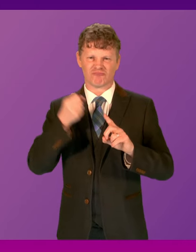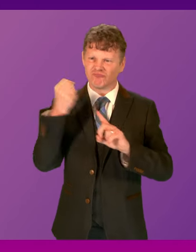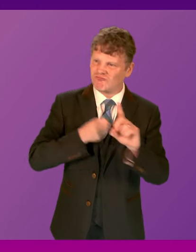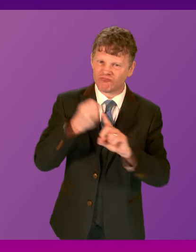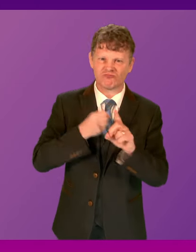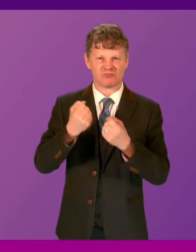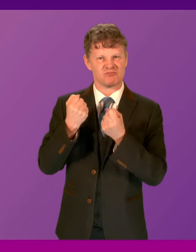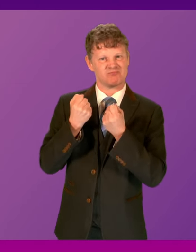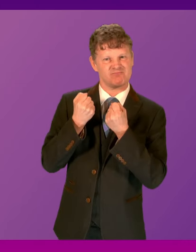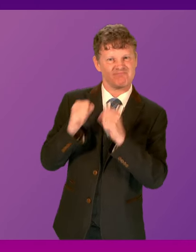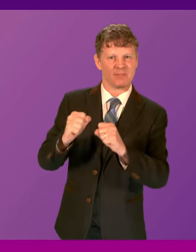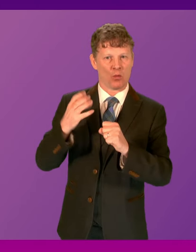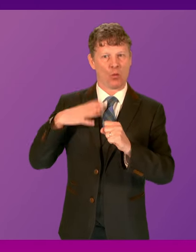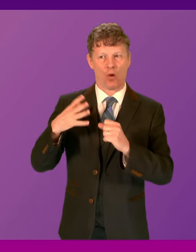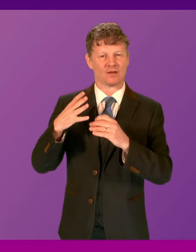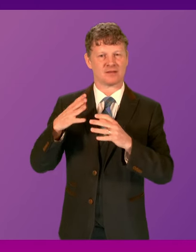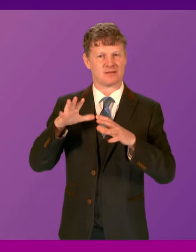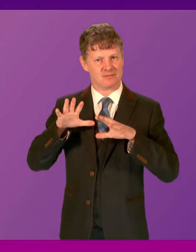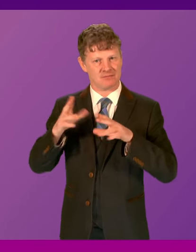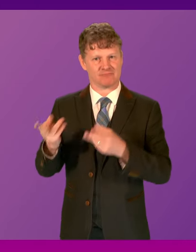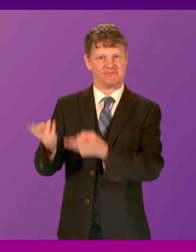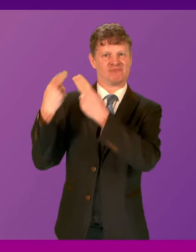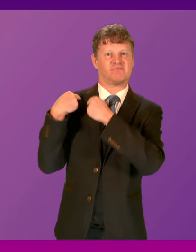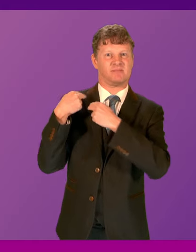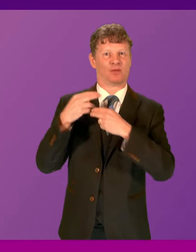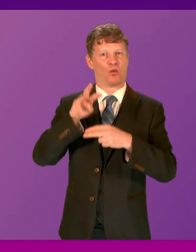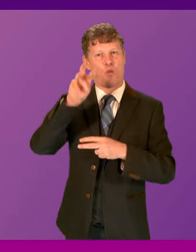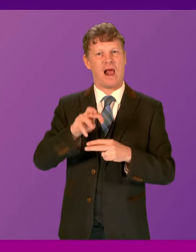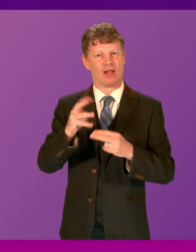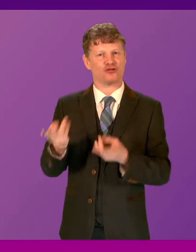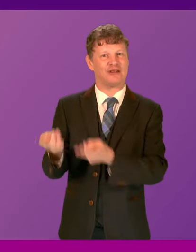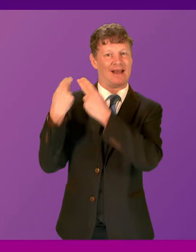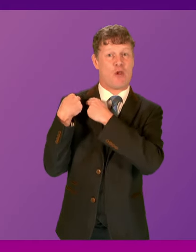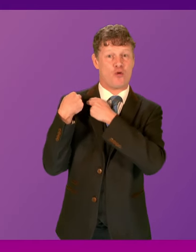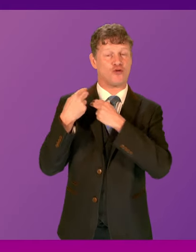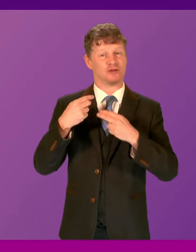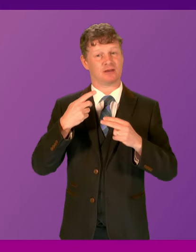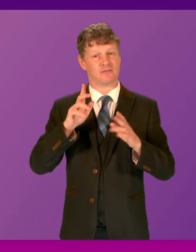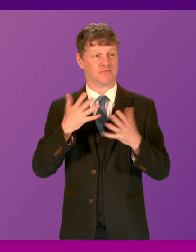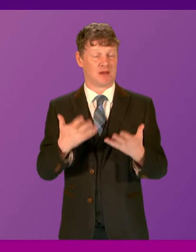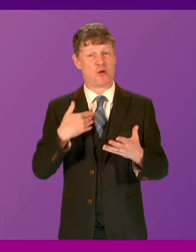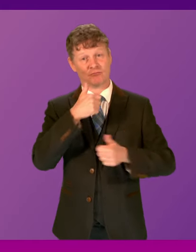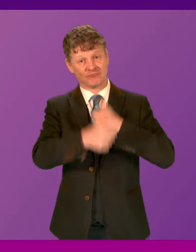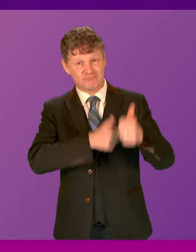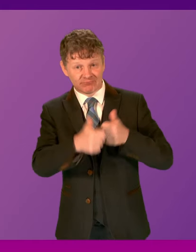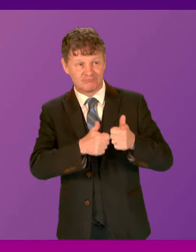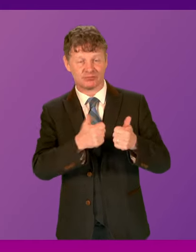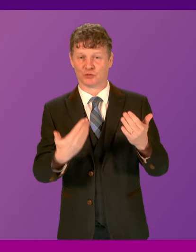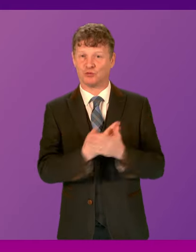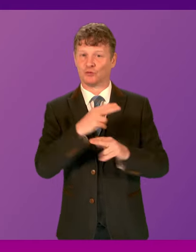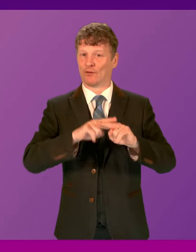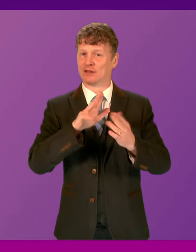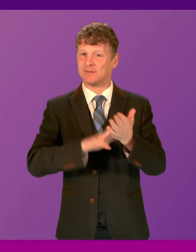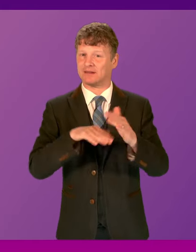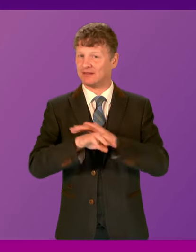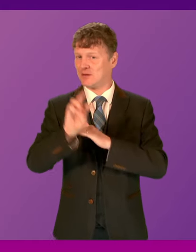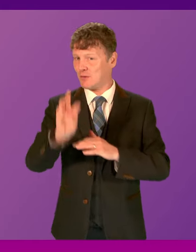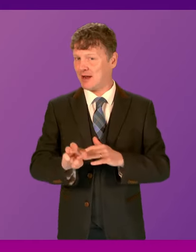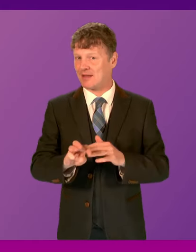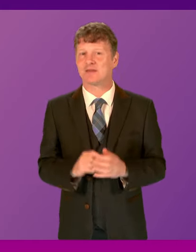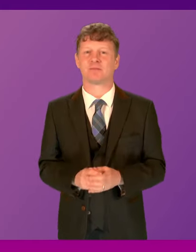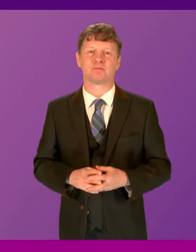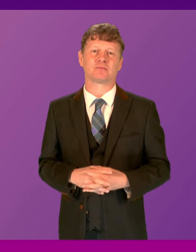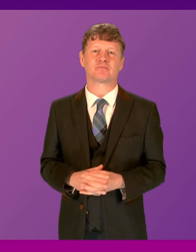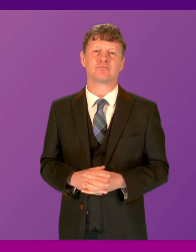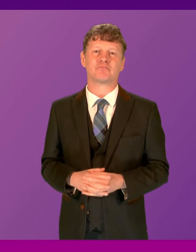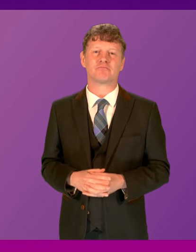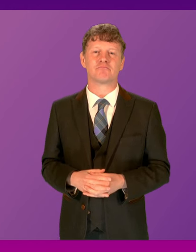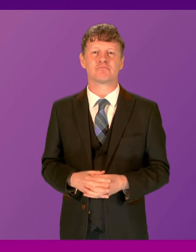devolution. I think that the whole Parliament will want to join me in wishing him well.